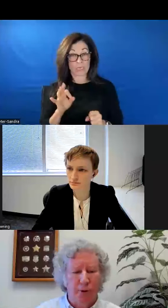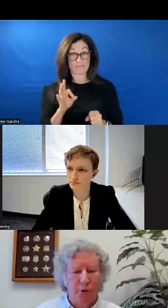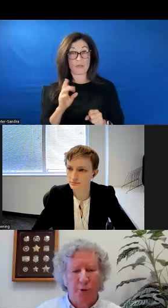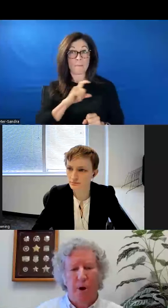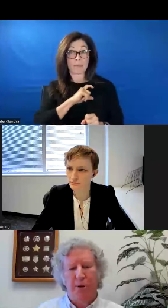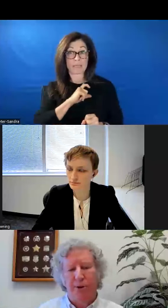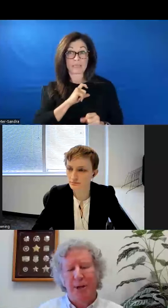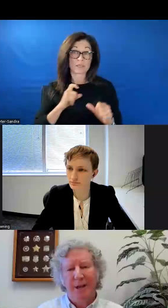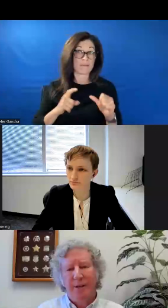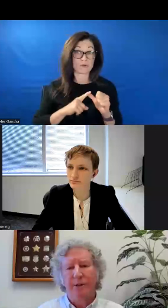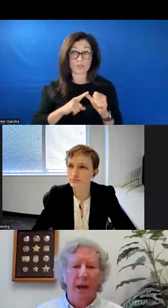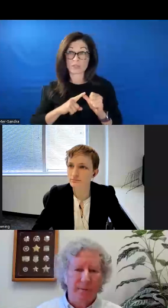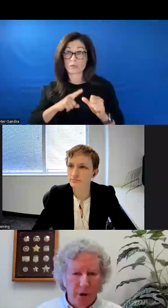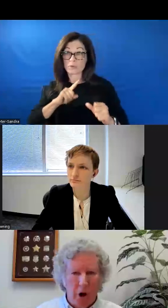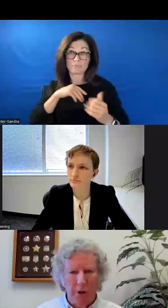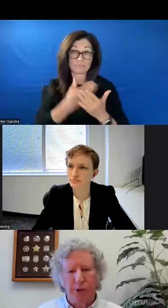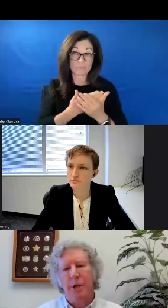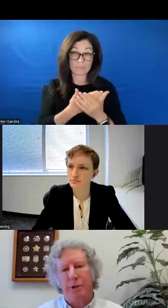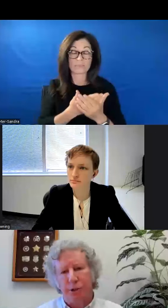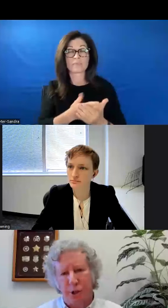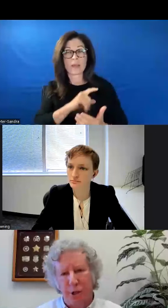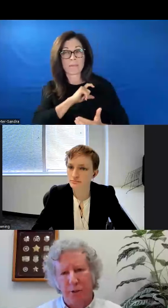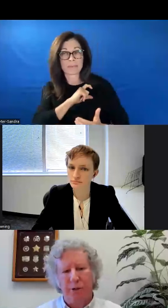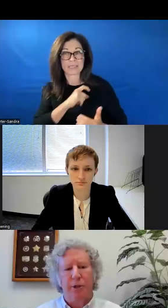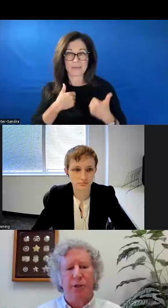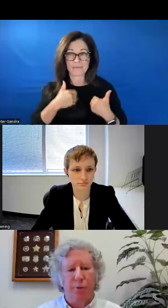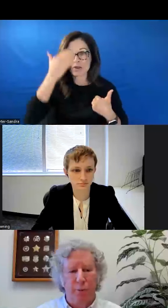THE FIRST RESPONDERS, THEY HAVE THE KNOWLEDGE AND SKILLS AND